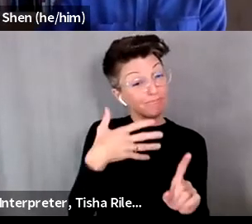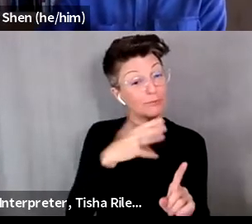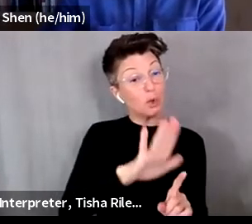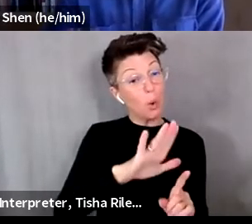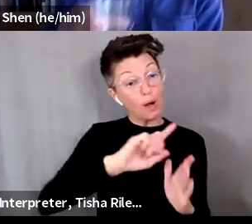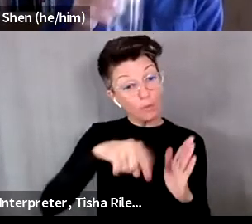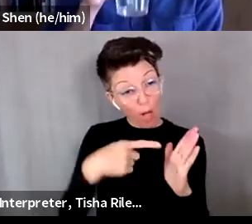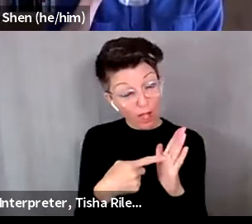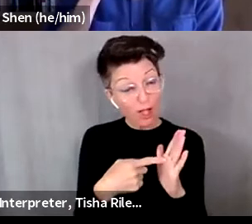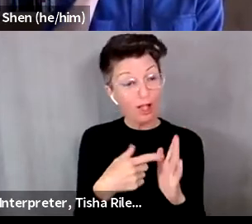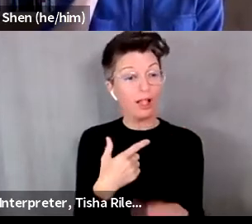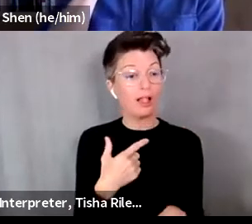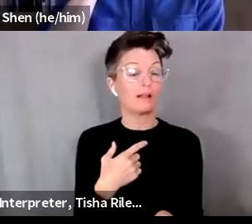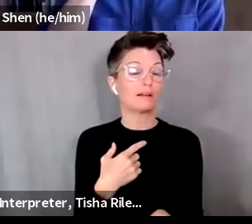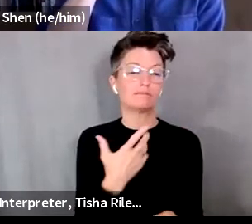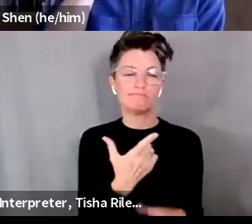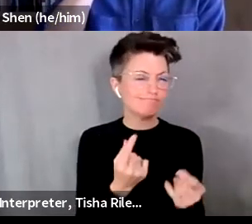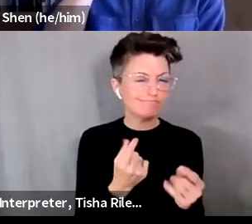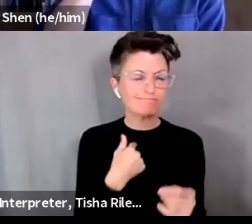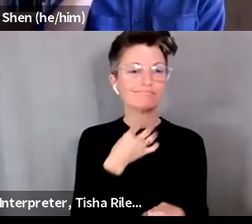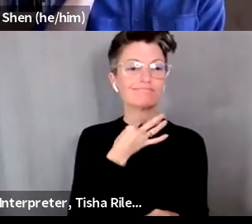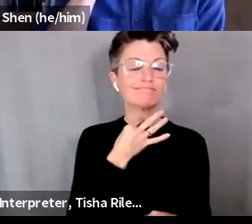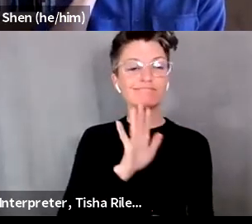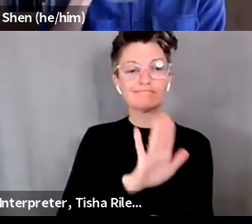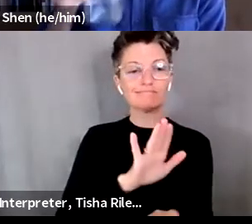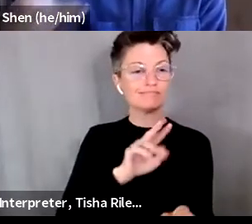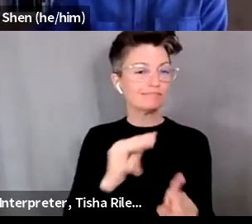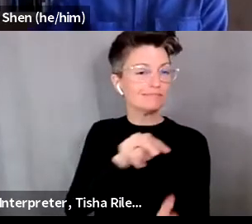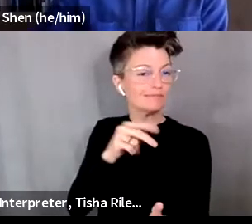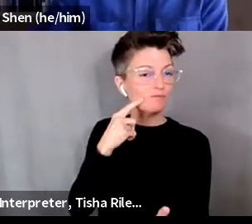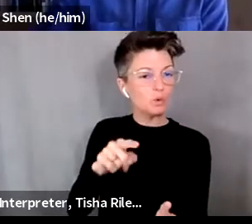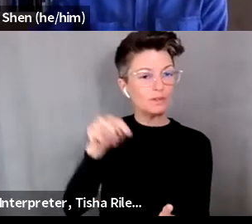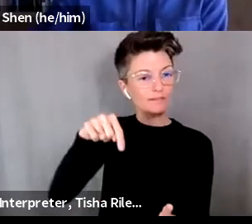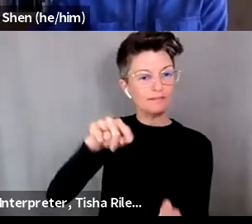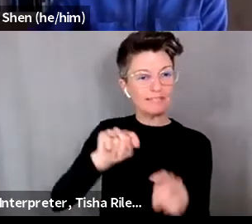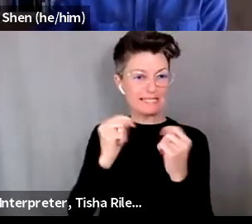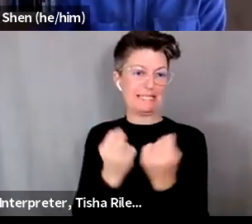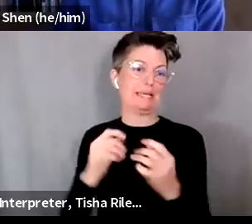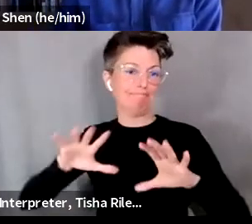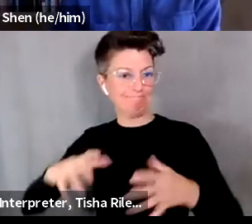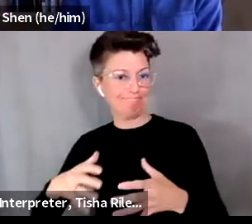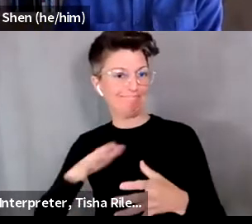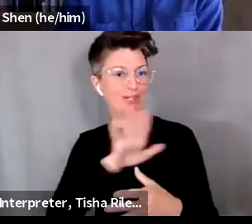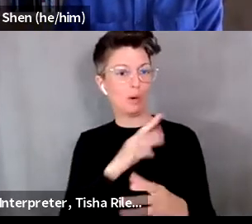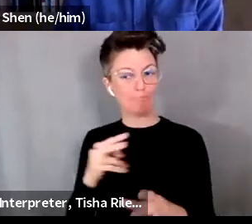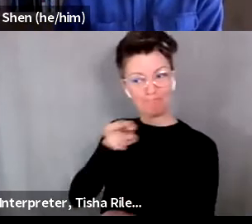just, I'm really curious your perspective on the team. You know, it's not,